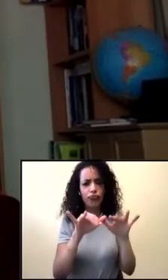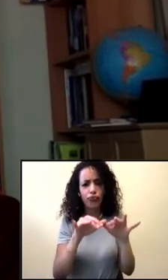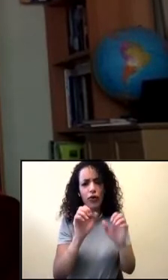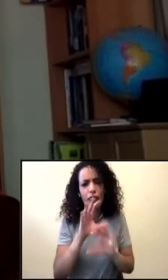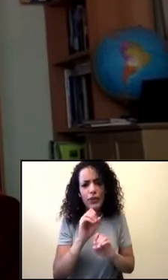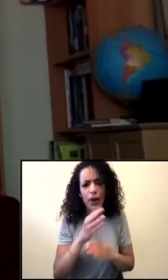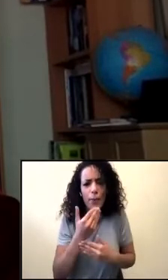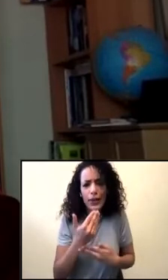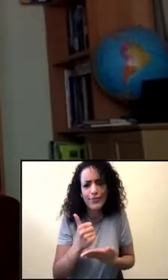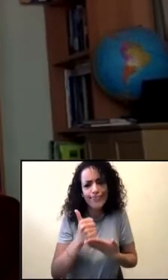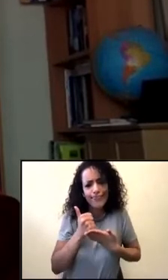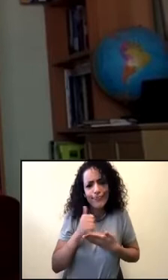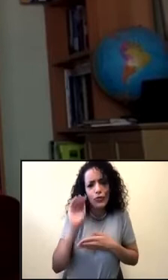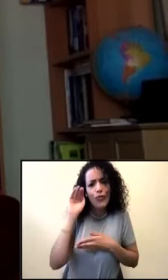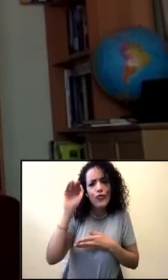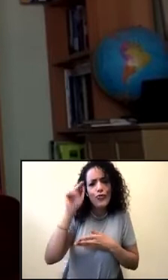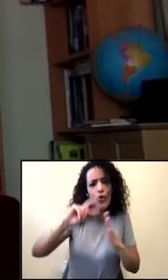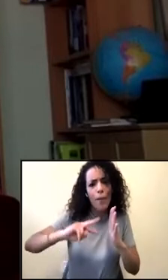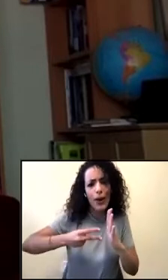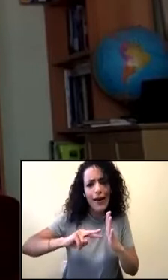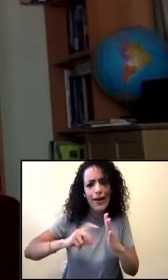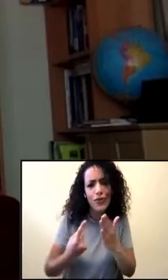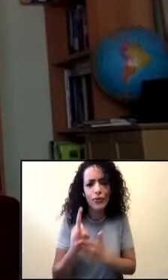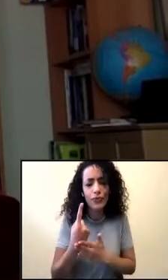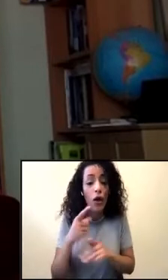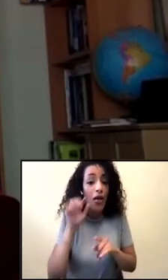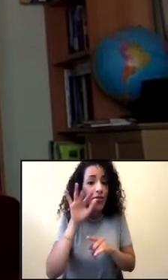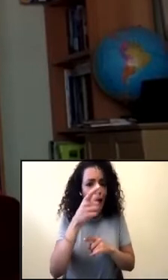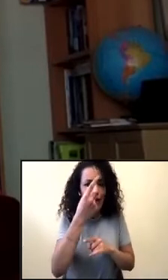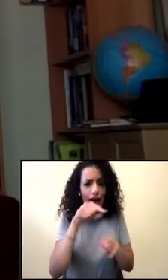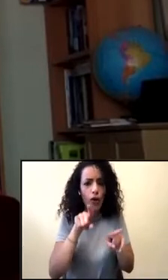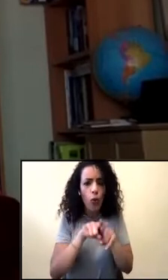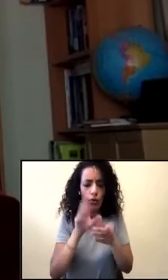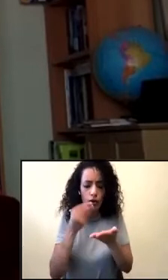You can also donate to The British Library there if you wish. Social media links for